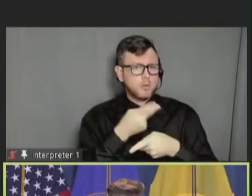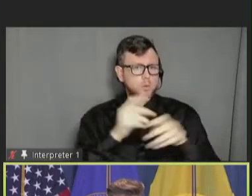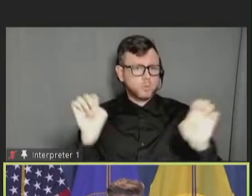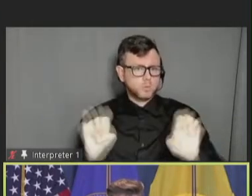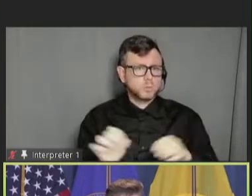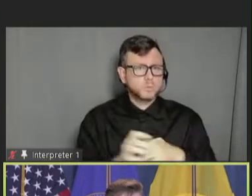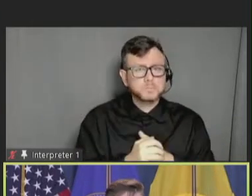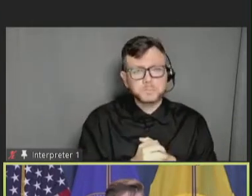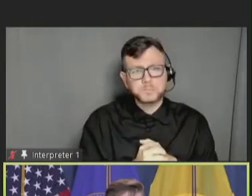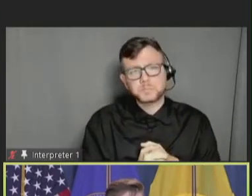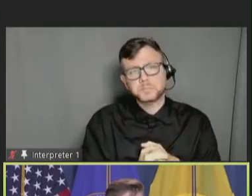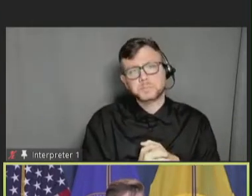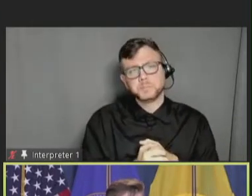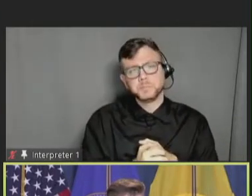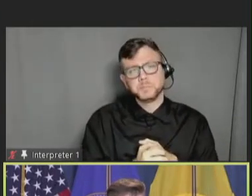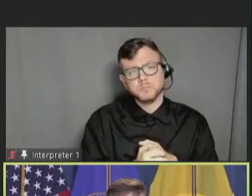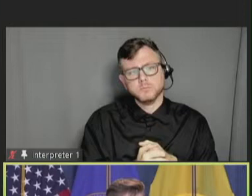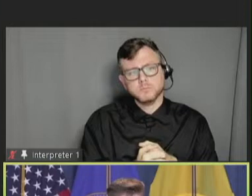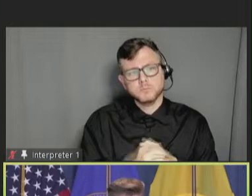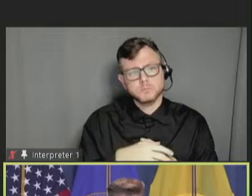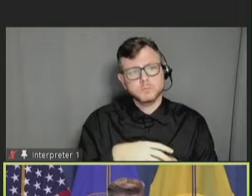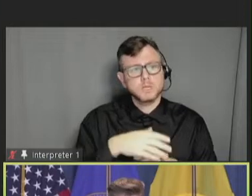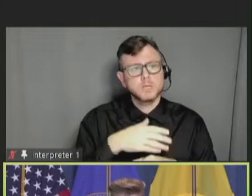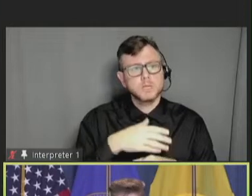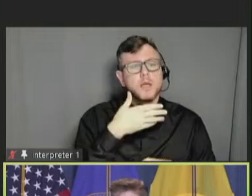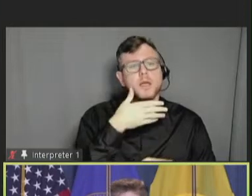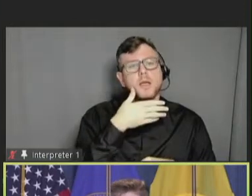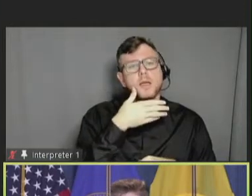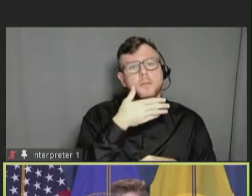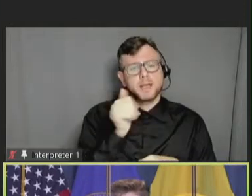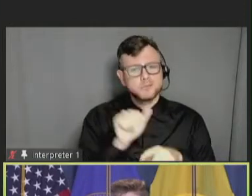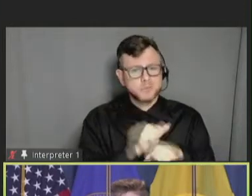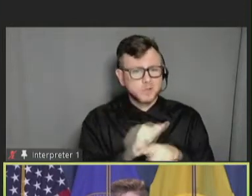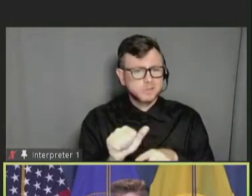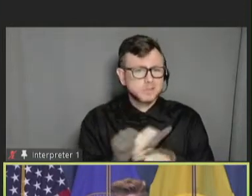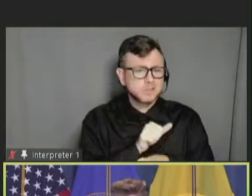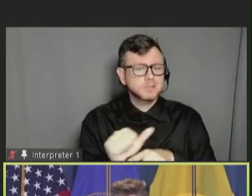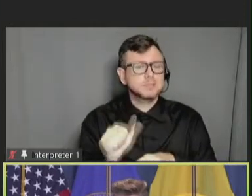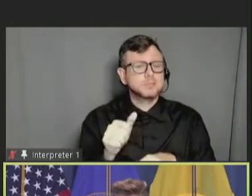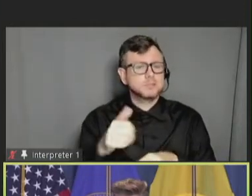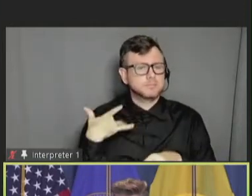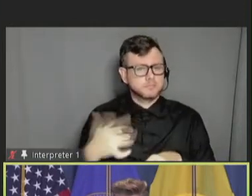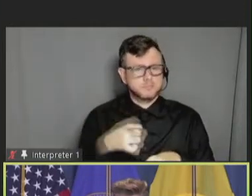Recommendations and best practice examples for each of the domains are included in our report.